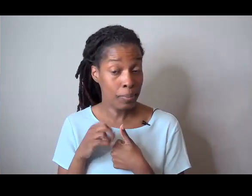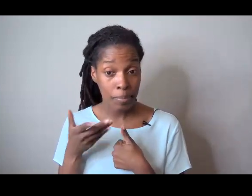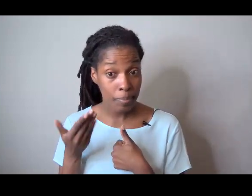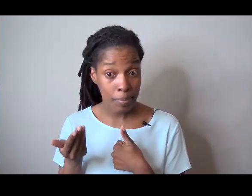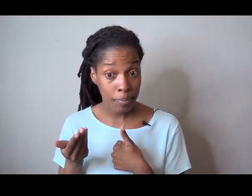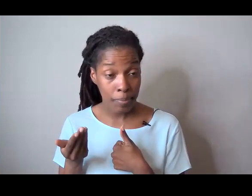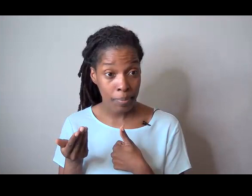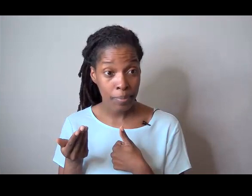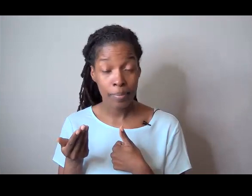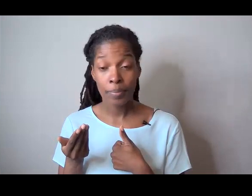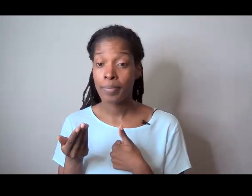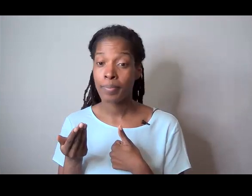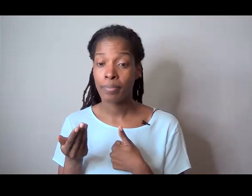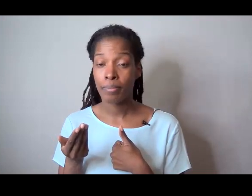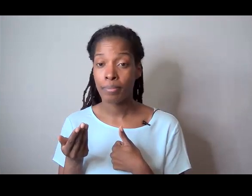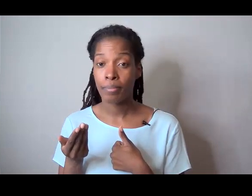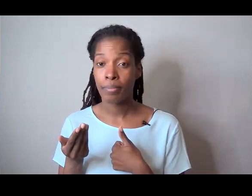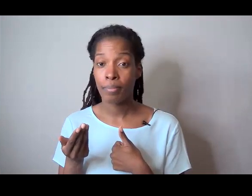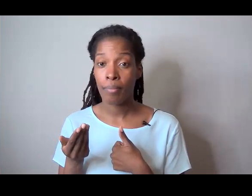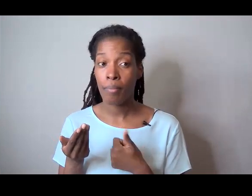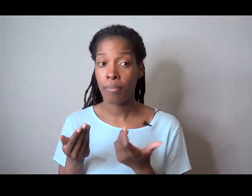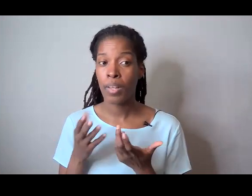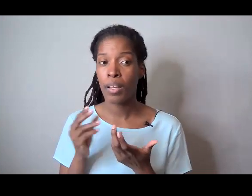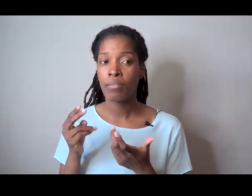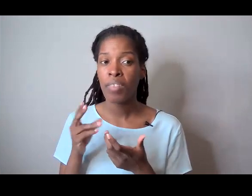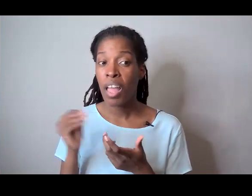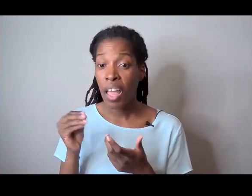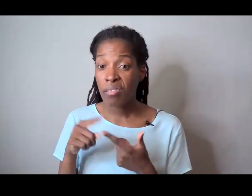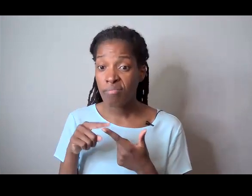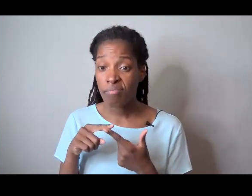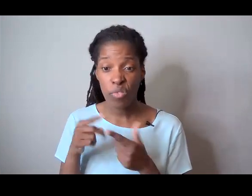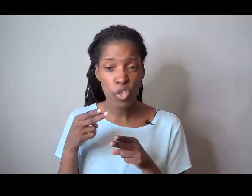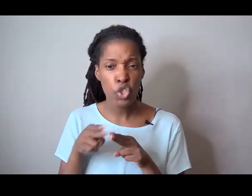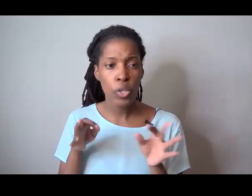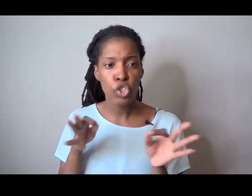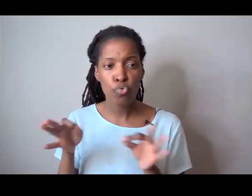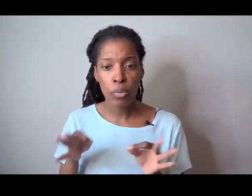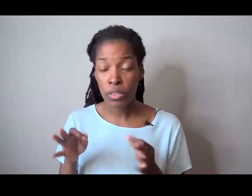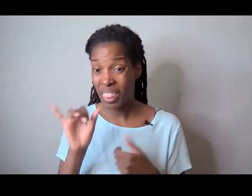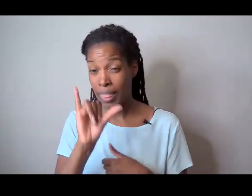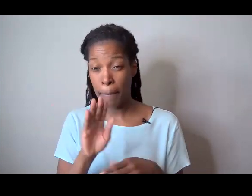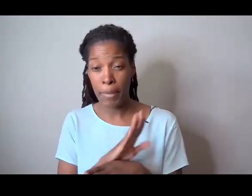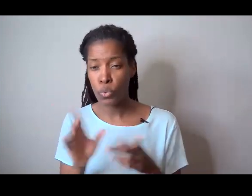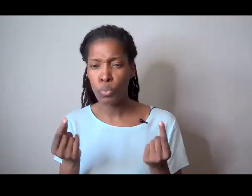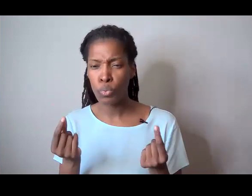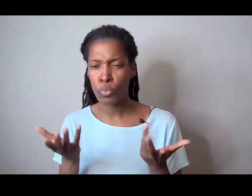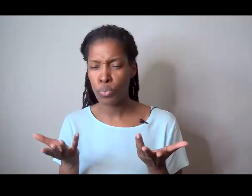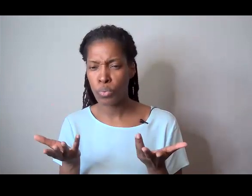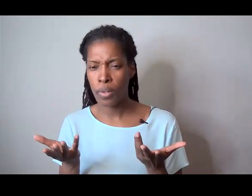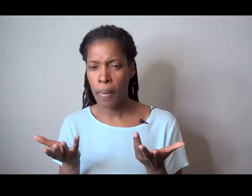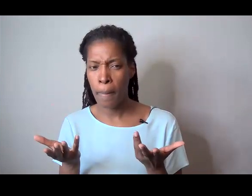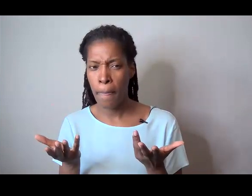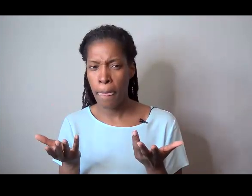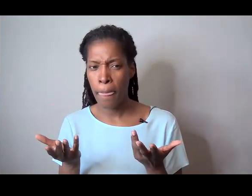And then the second is just a brief description of what the business does.